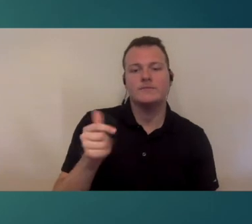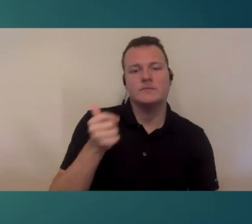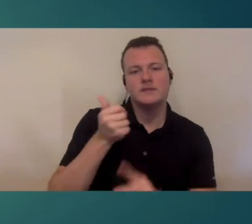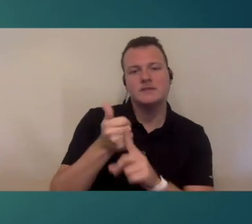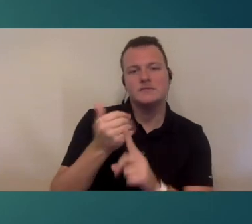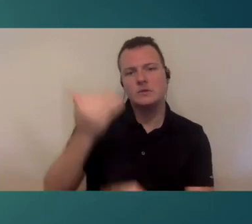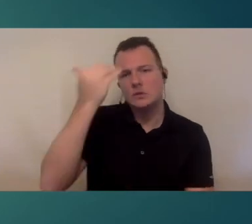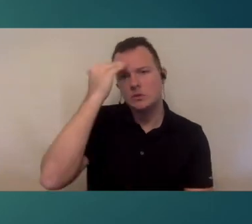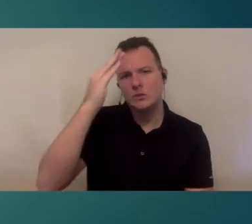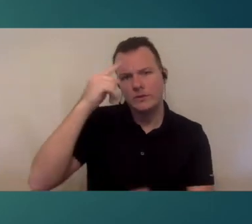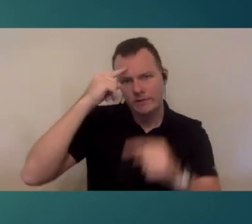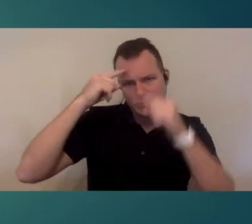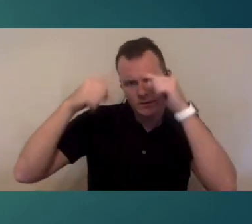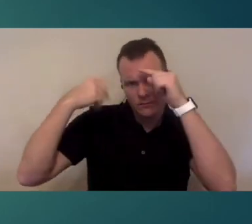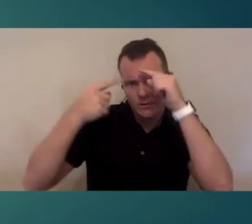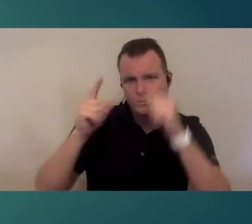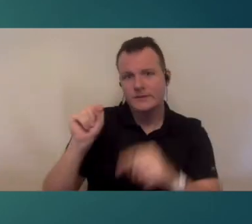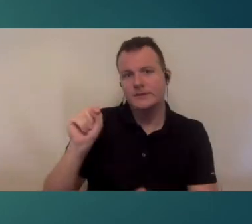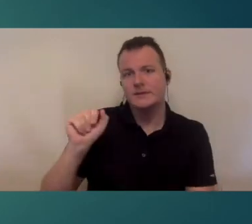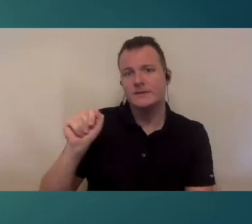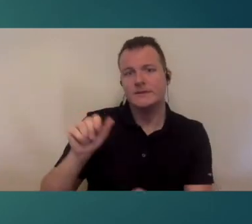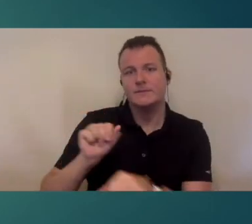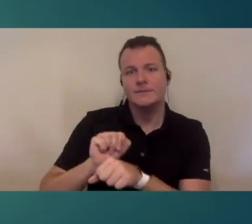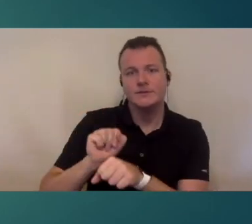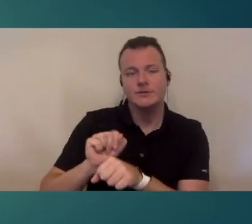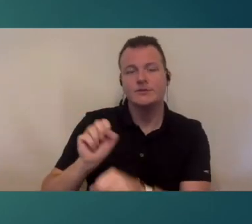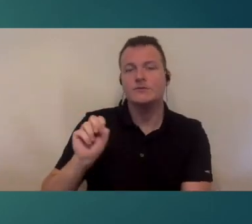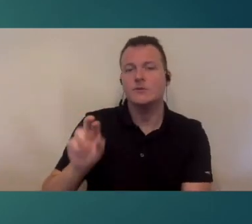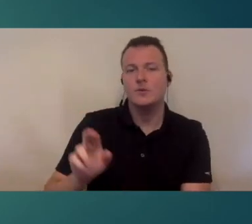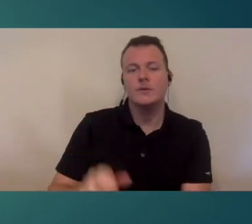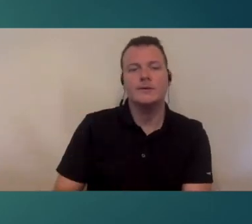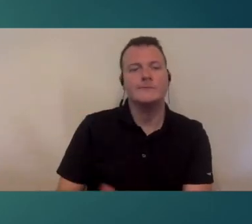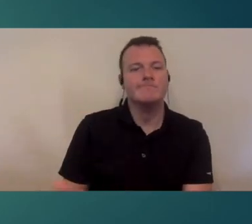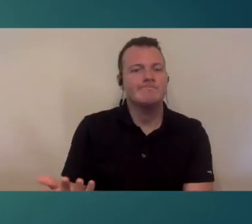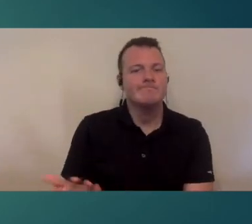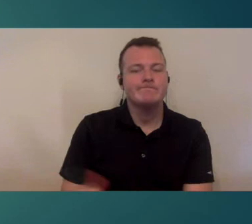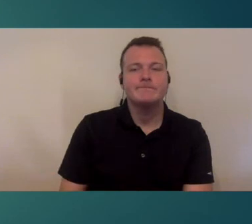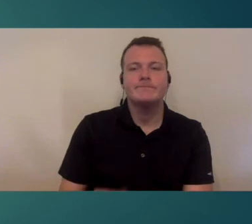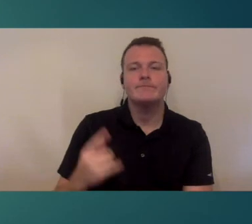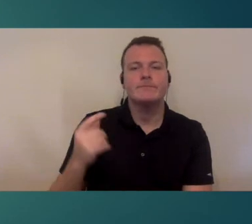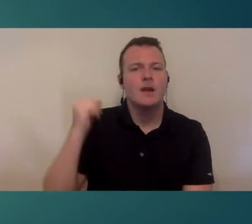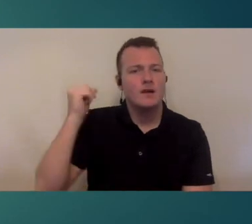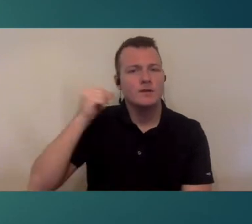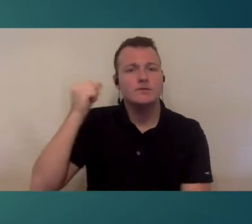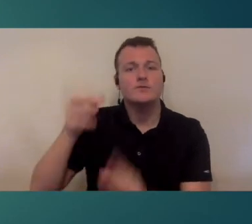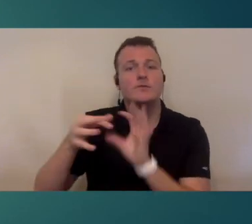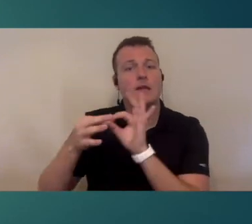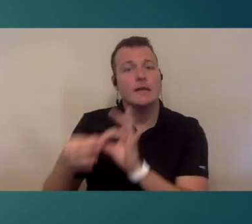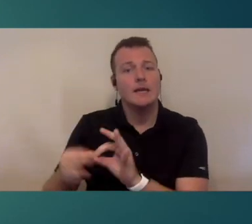process, or maybe a TA position, or something that- audiology related but not